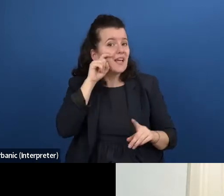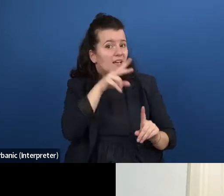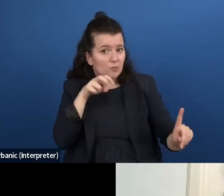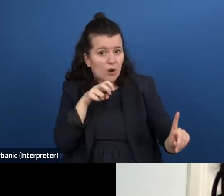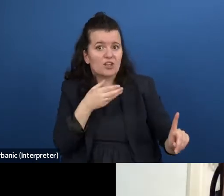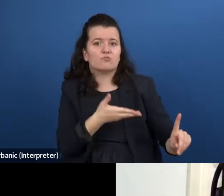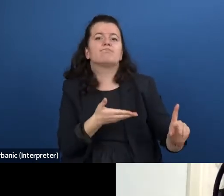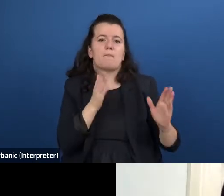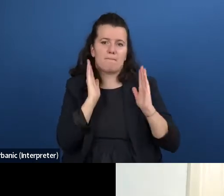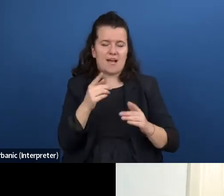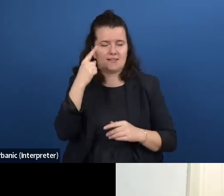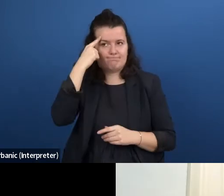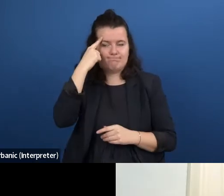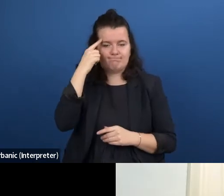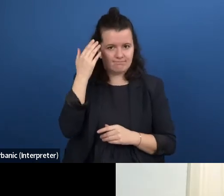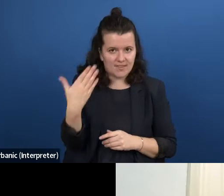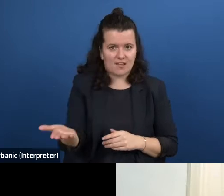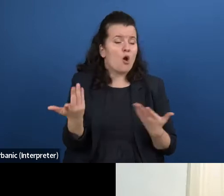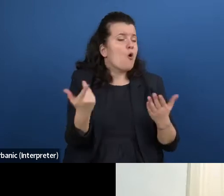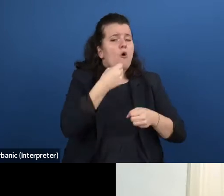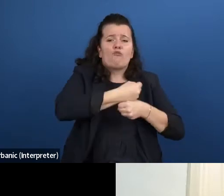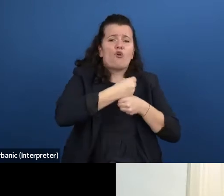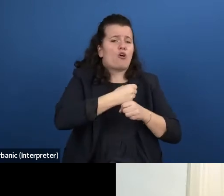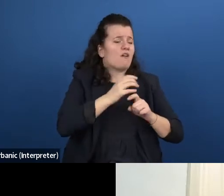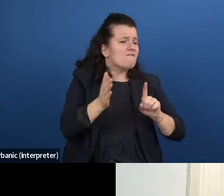when working on the rights of women and girls with disabilities.